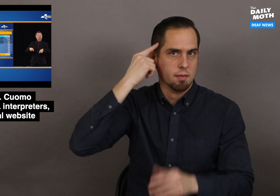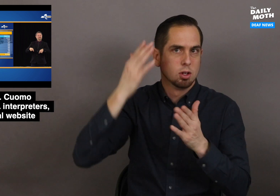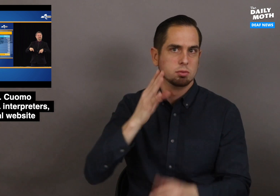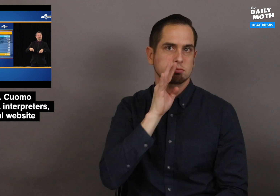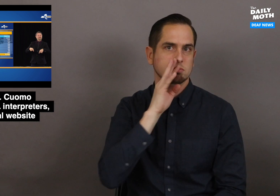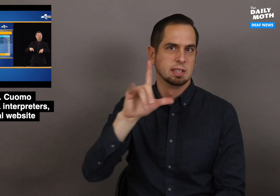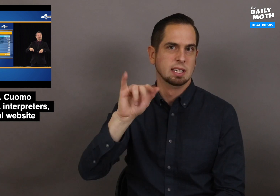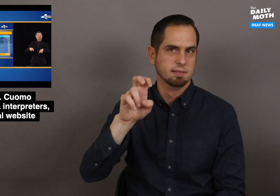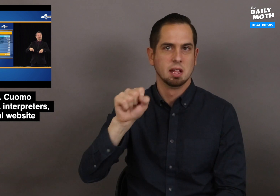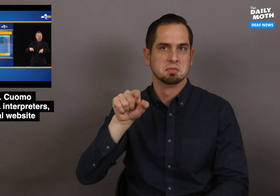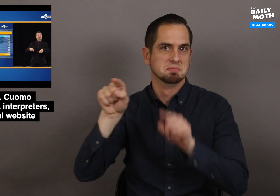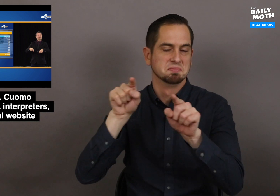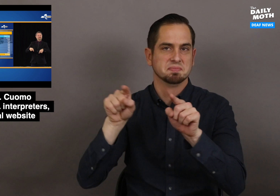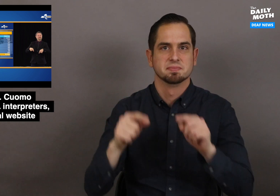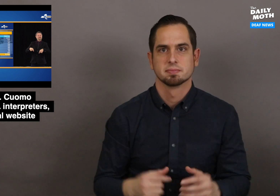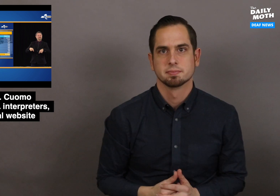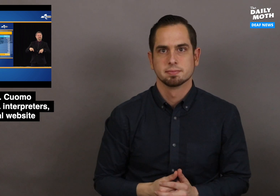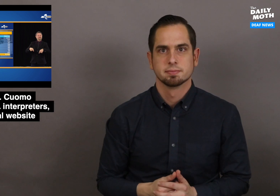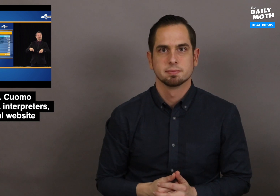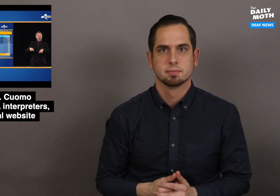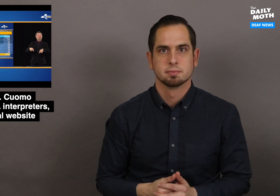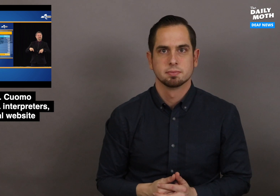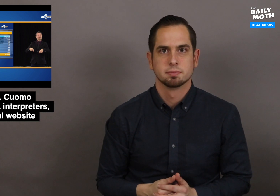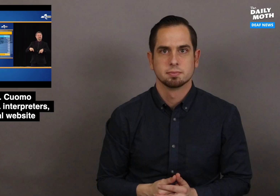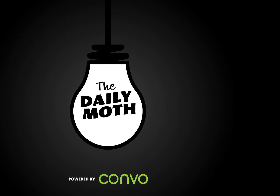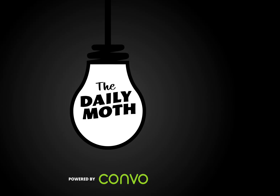while Gov. Cuomo is speaking LIVE. Captioned by aslcaptions.com